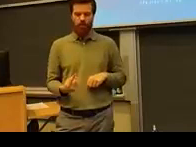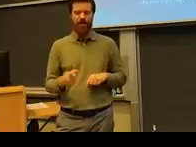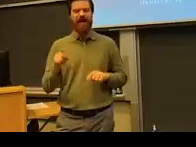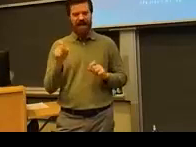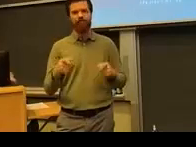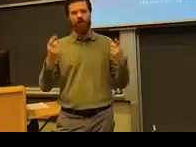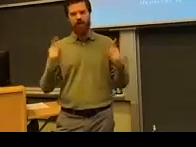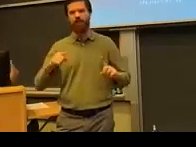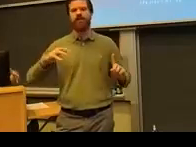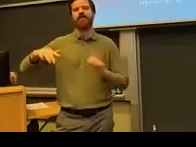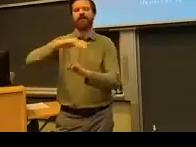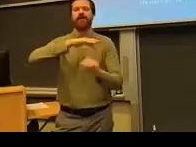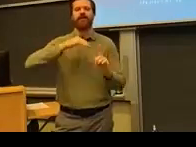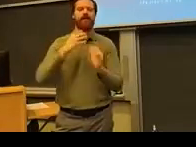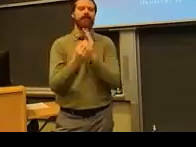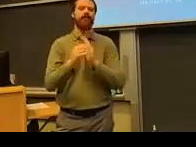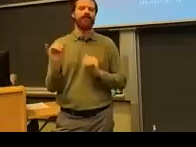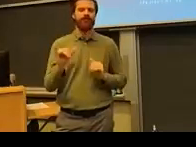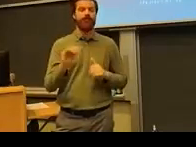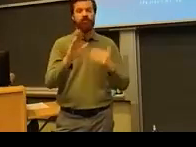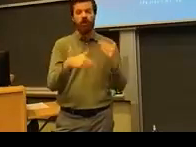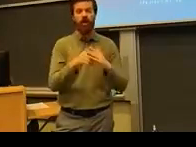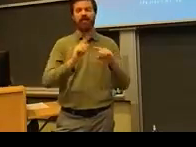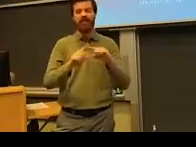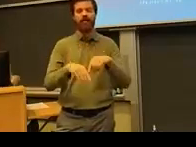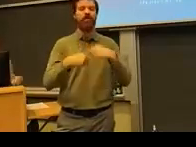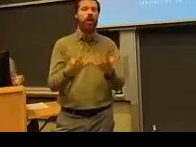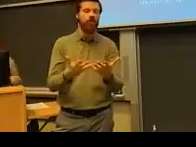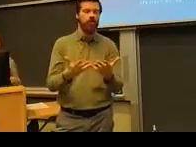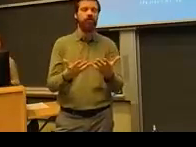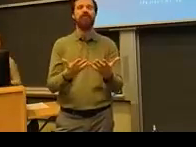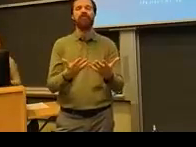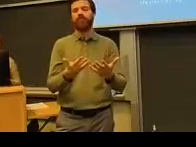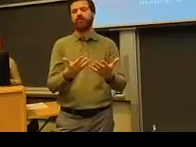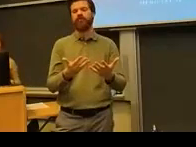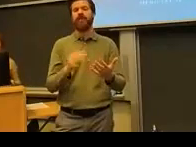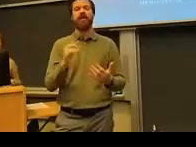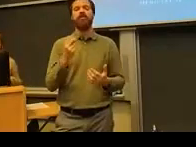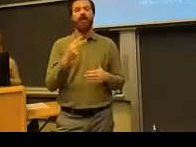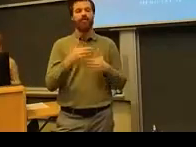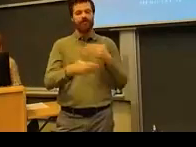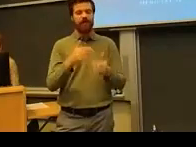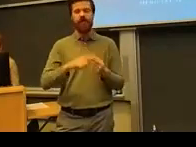elsewhere and externally so all these other offers offerings um like 12ep programs rock covery all